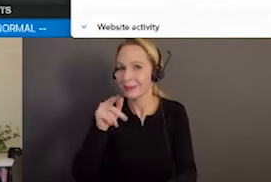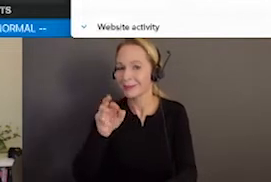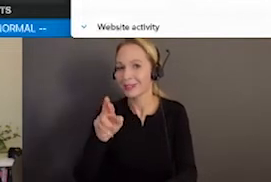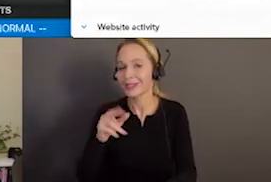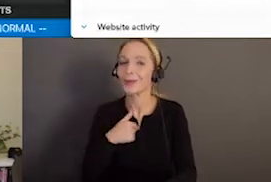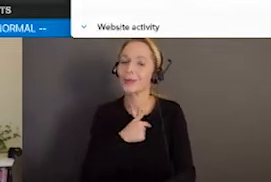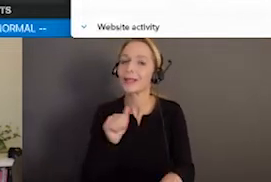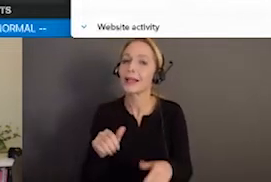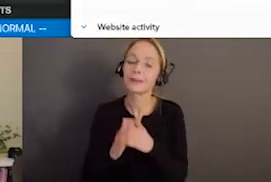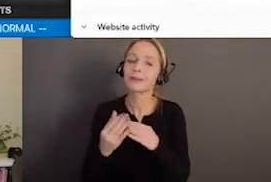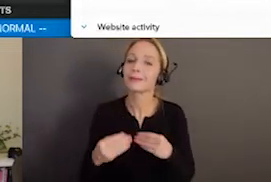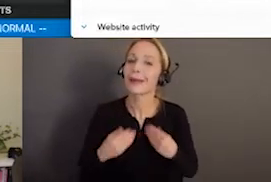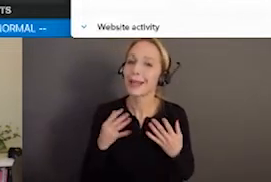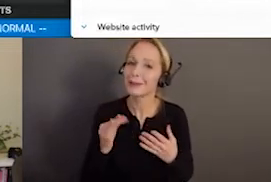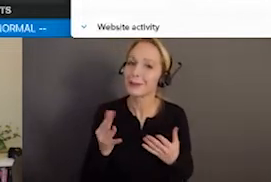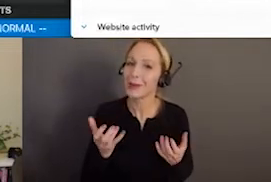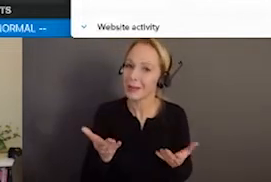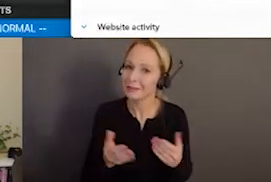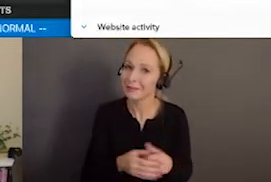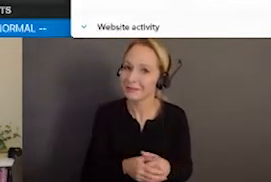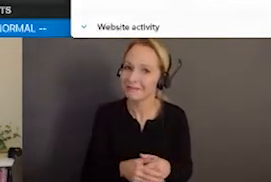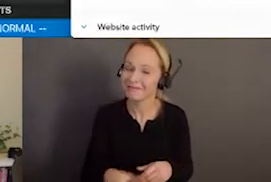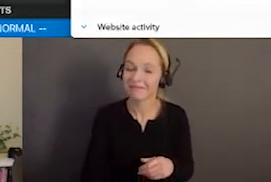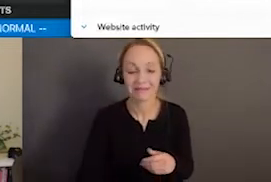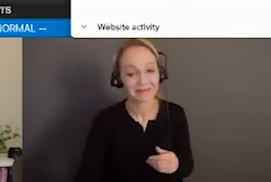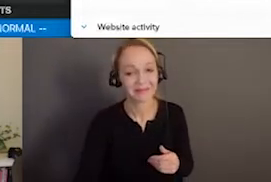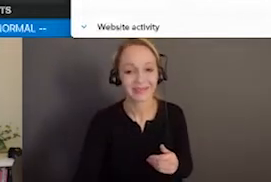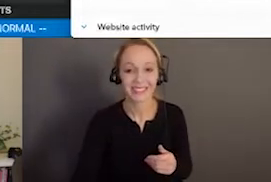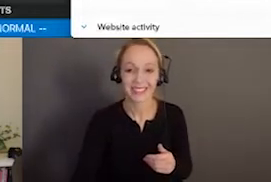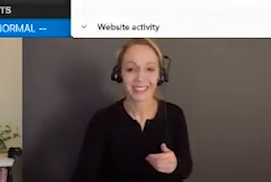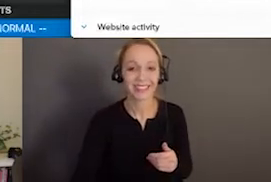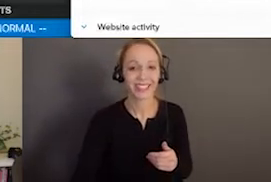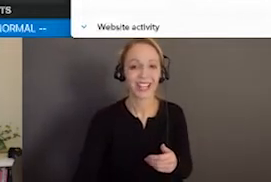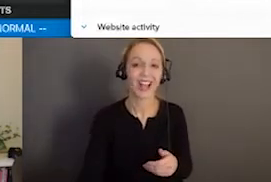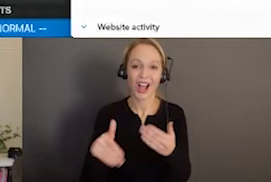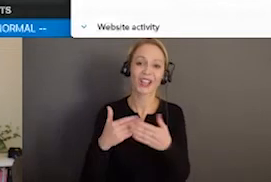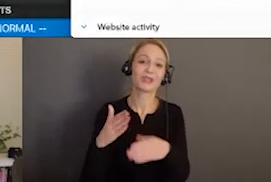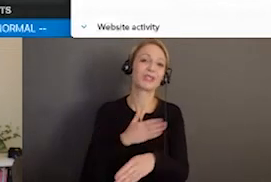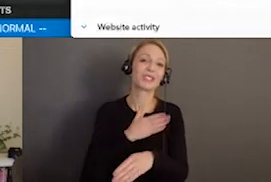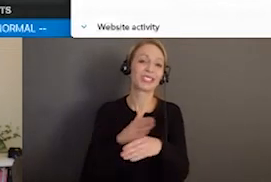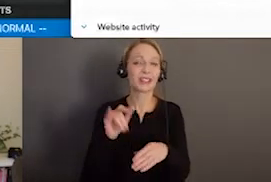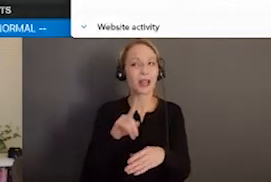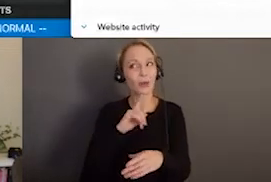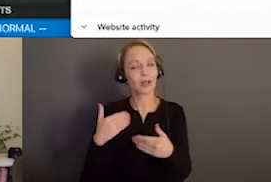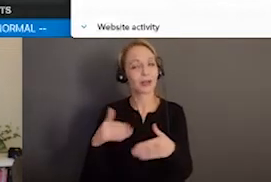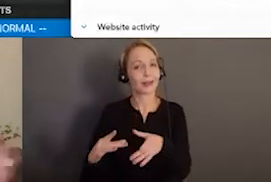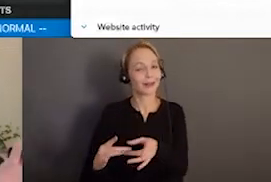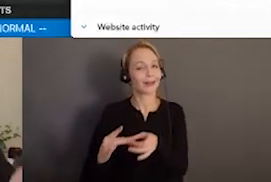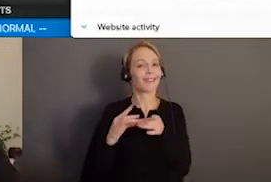INSPIRED -- ACTUALLY THAT SORT OF RESONATES WITH ME -- ANYWAY, GETTING DISTRACTED HERE.